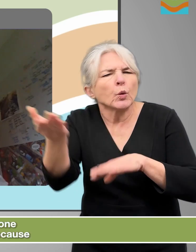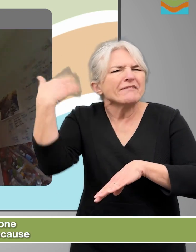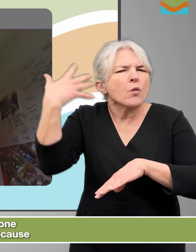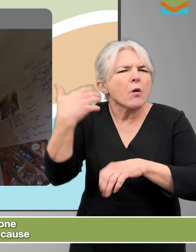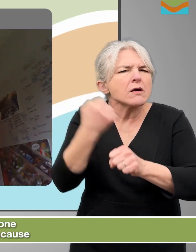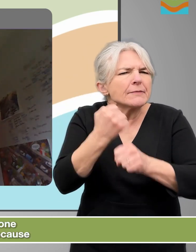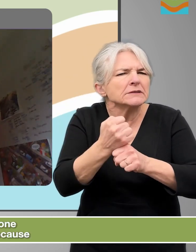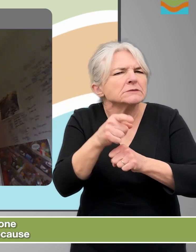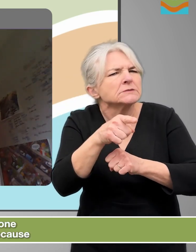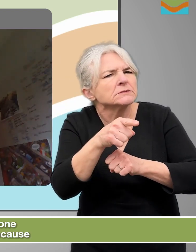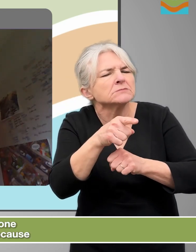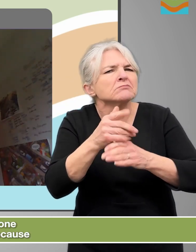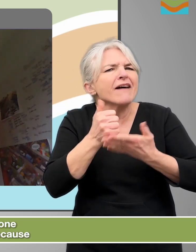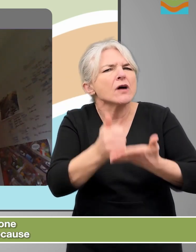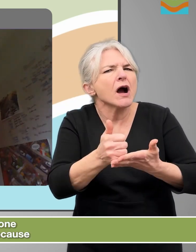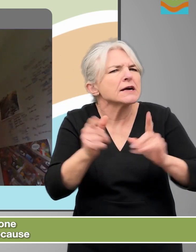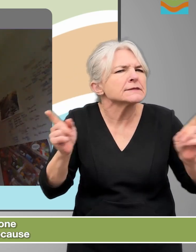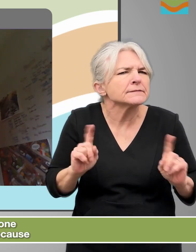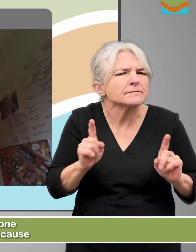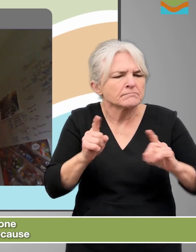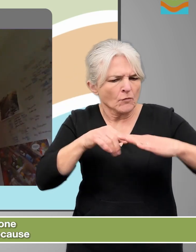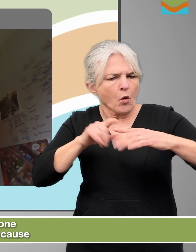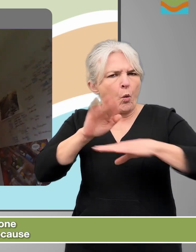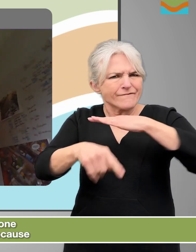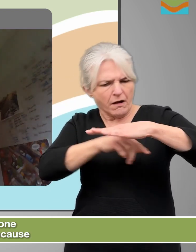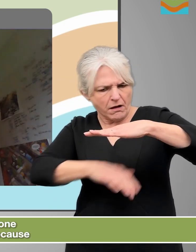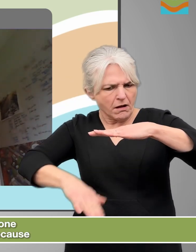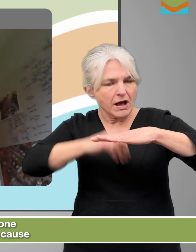so I was just going to add one small part to Tim's answer because